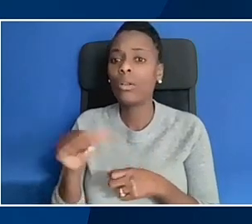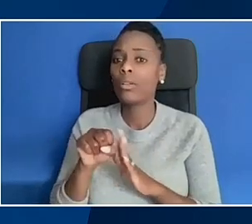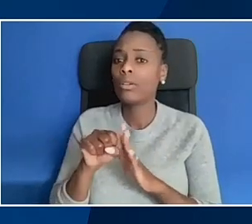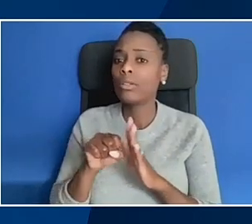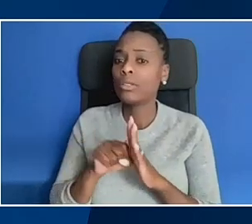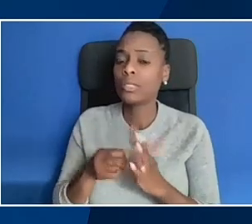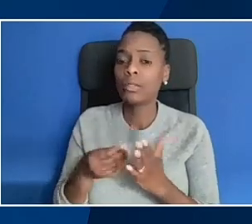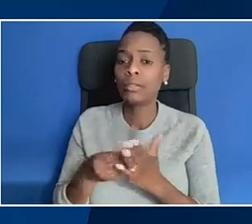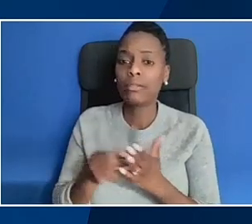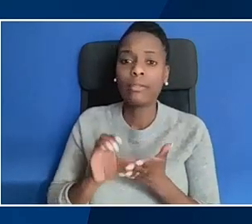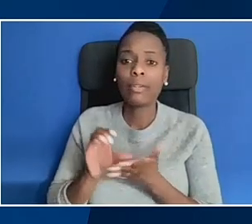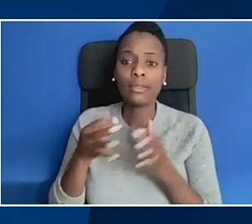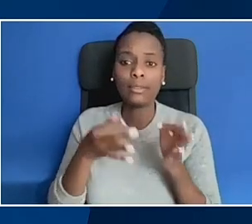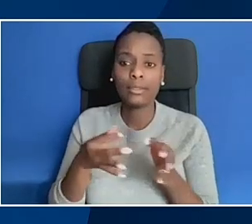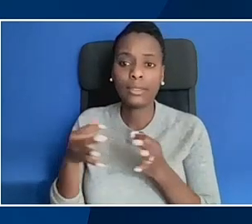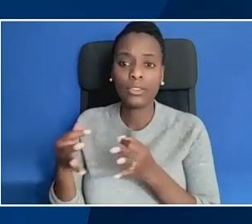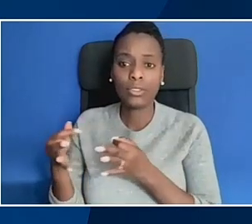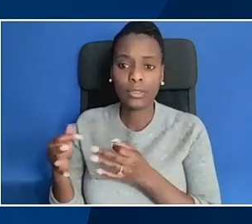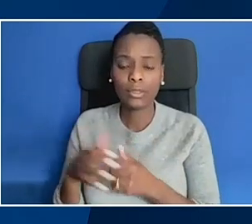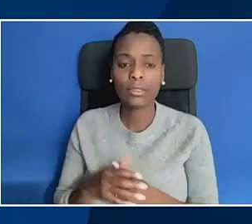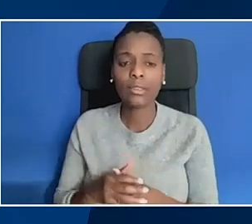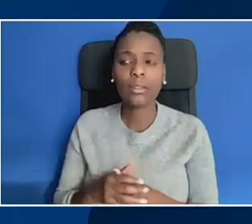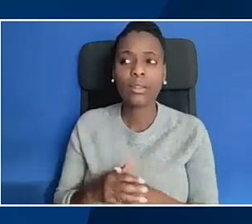So I'm concerned that what we're doing is